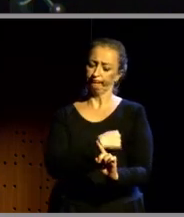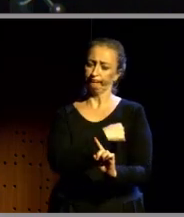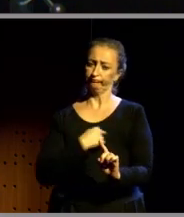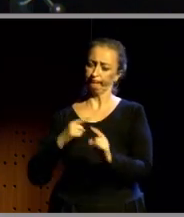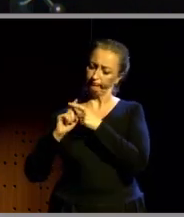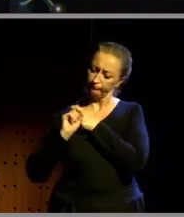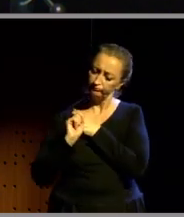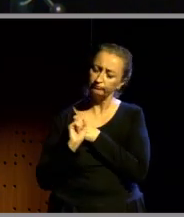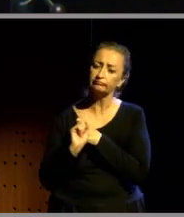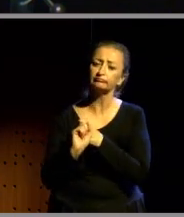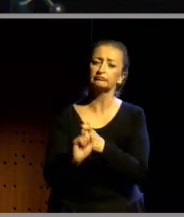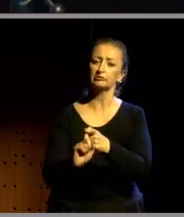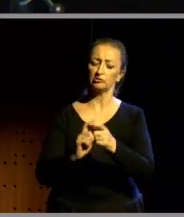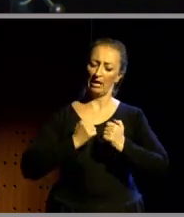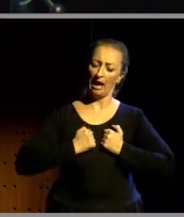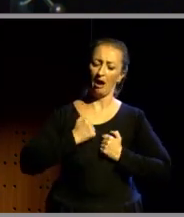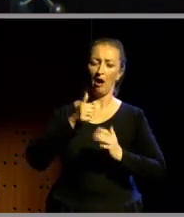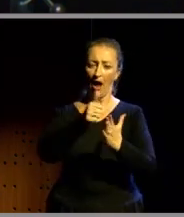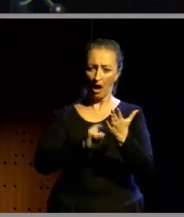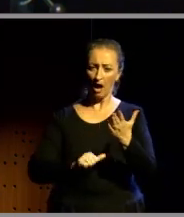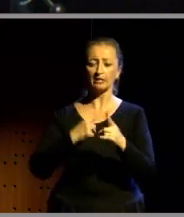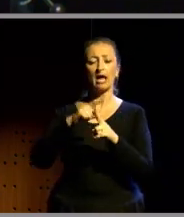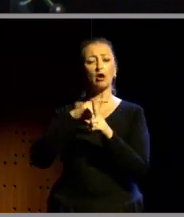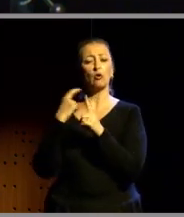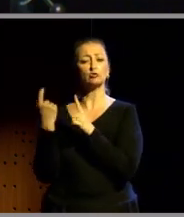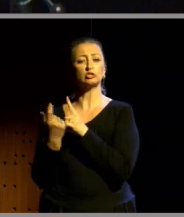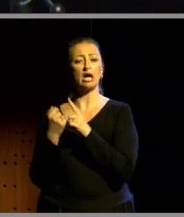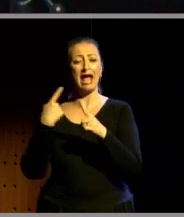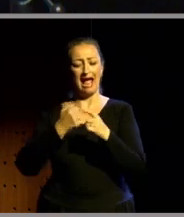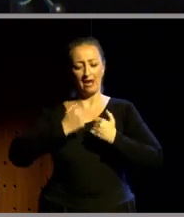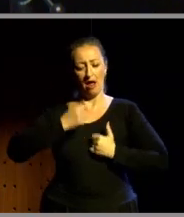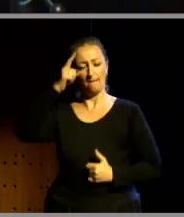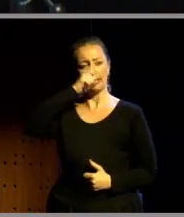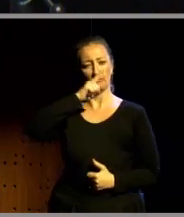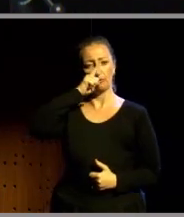art and culture and its First Nations people.